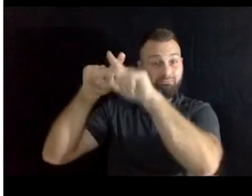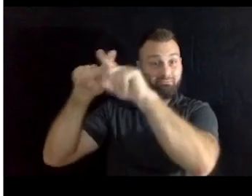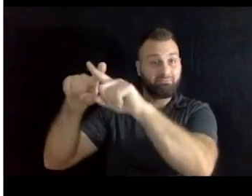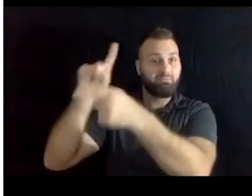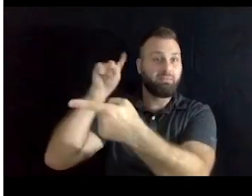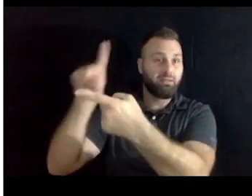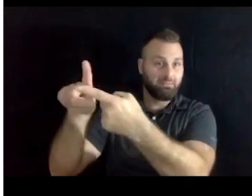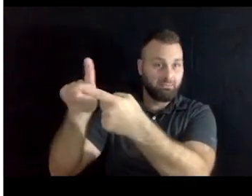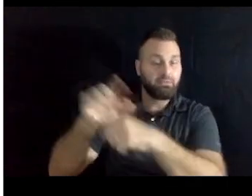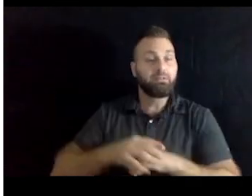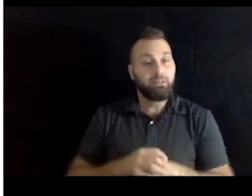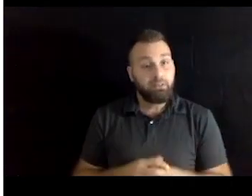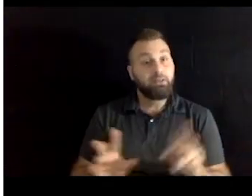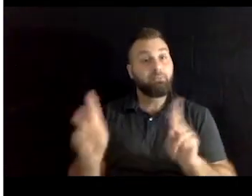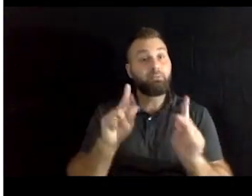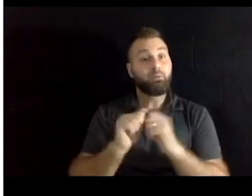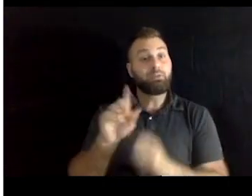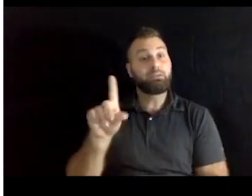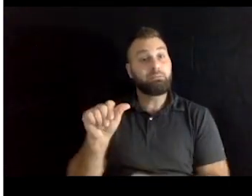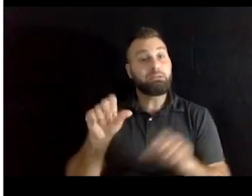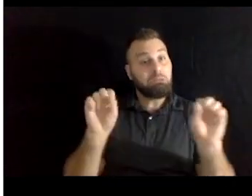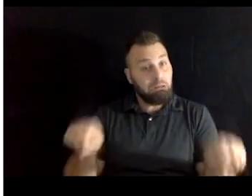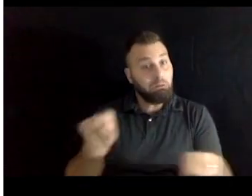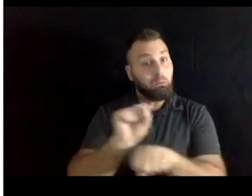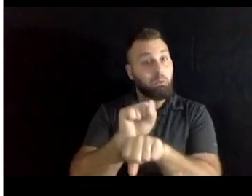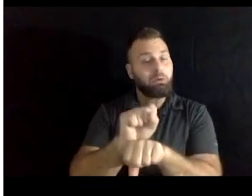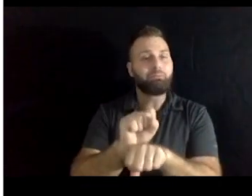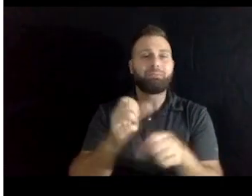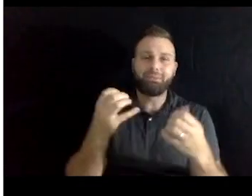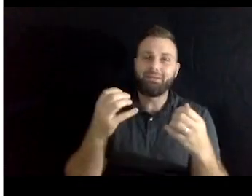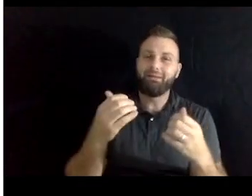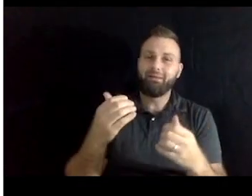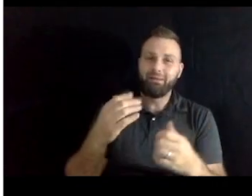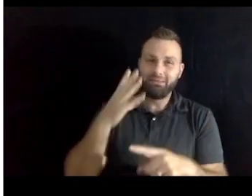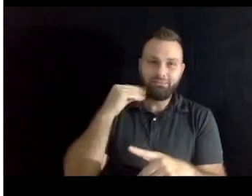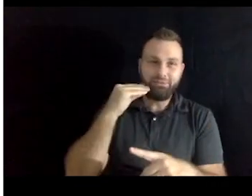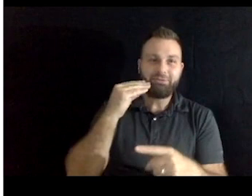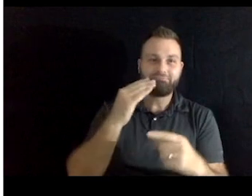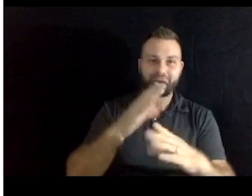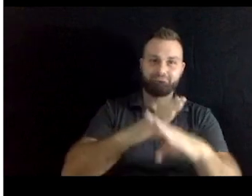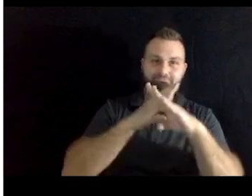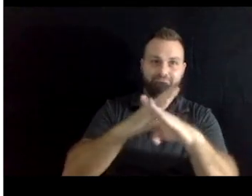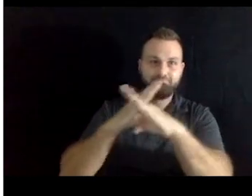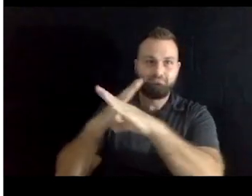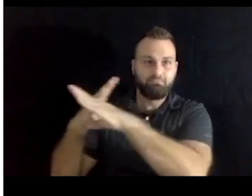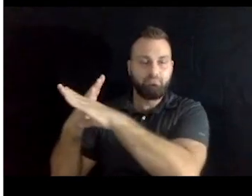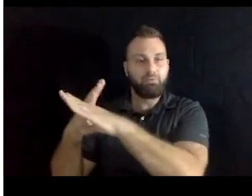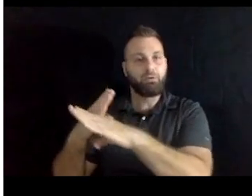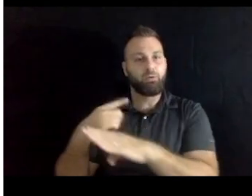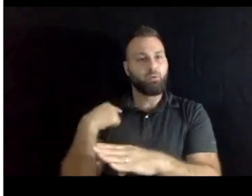Some of them can work, but they face barriers and they need help to overcome those barriers,